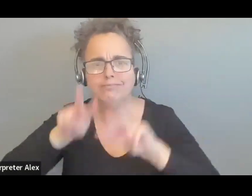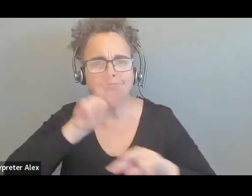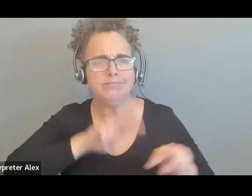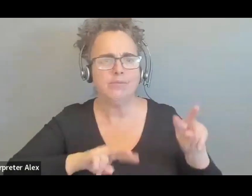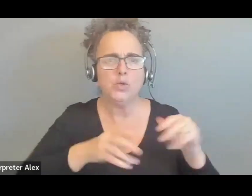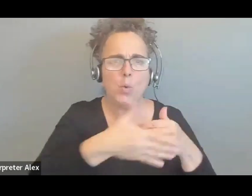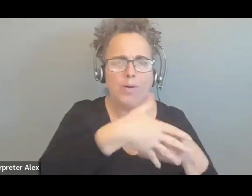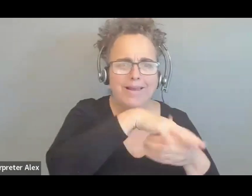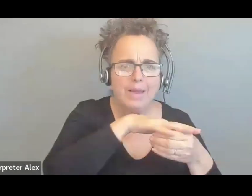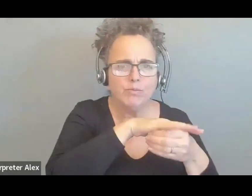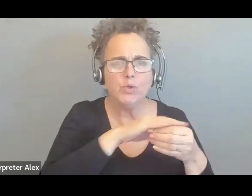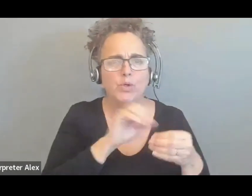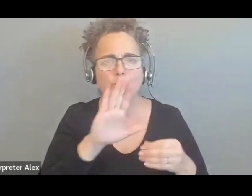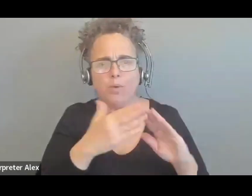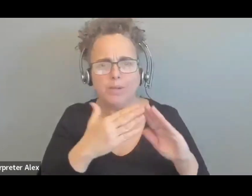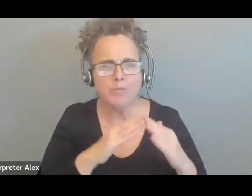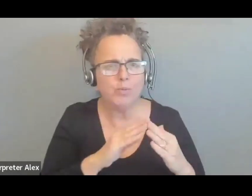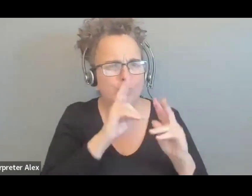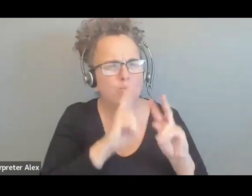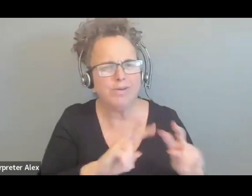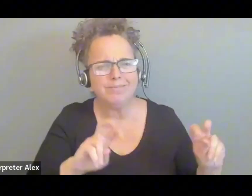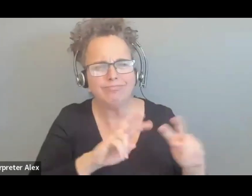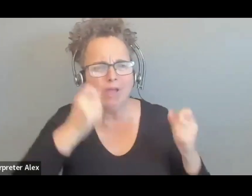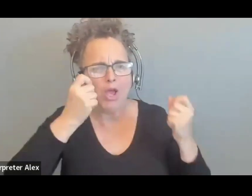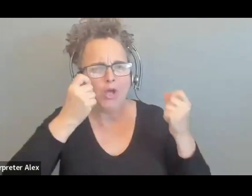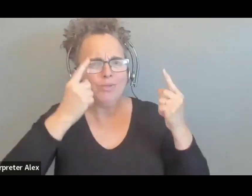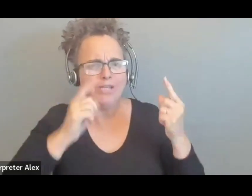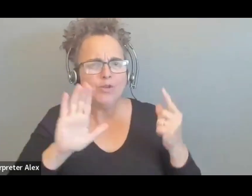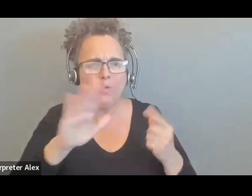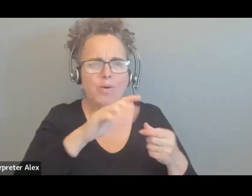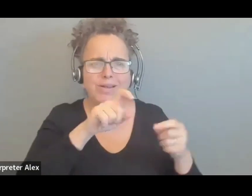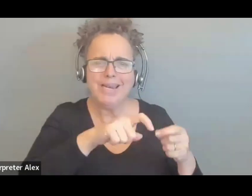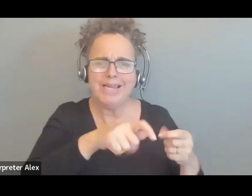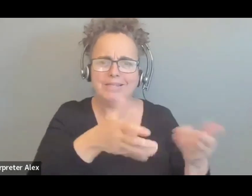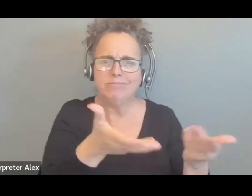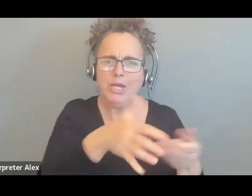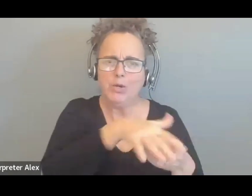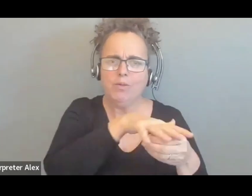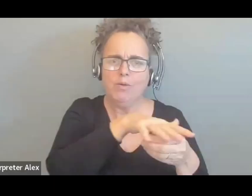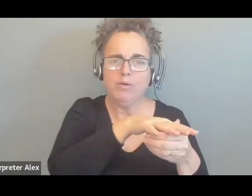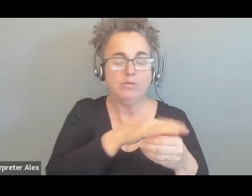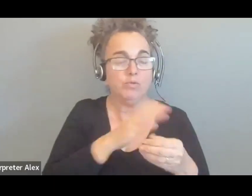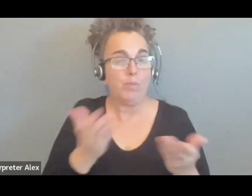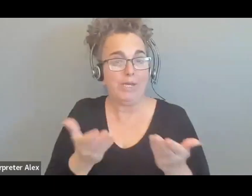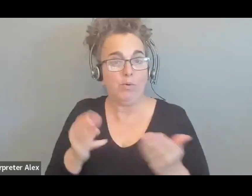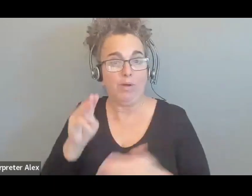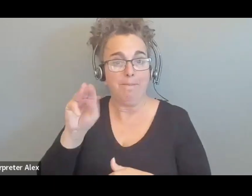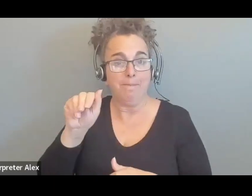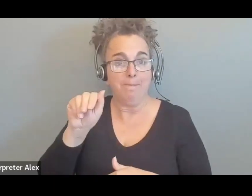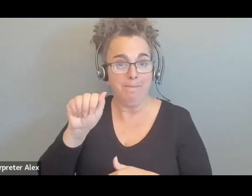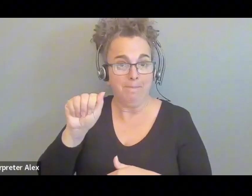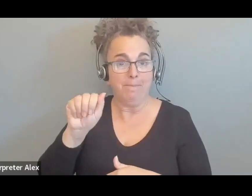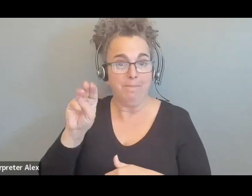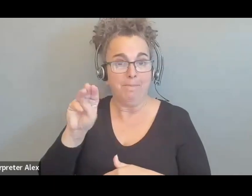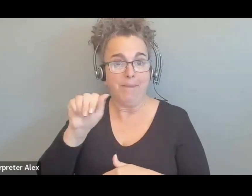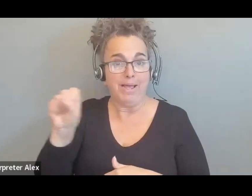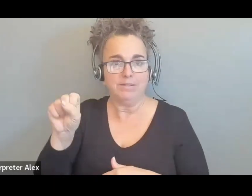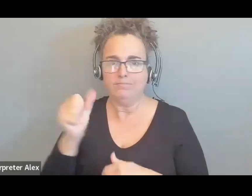right now. I know where I live in Massachusetts, every town or kind of certain region